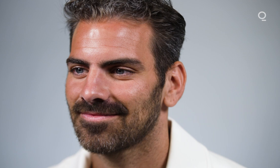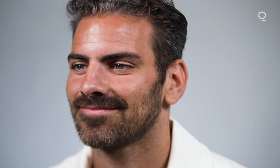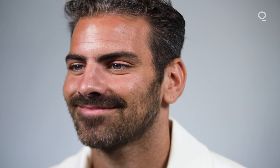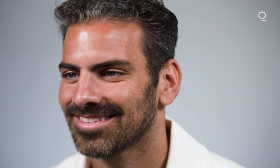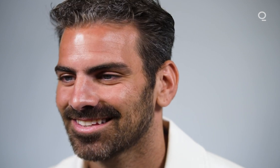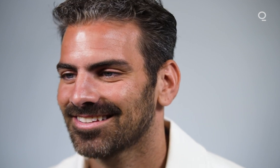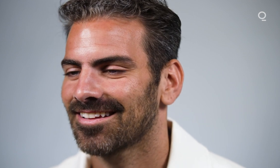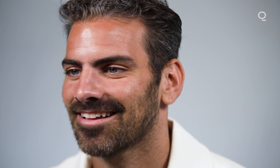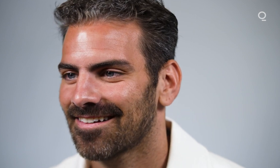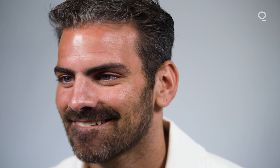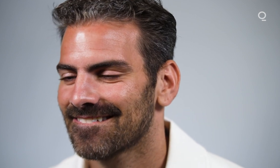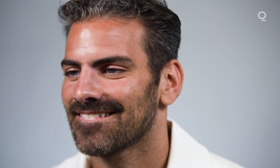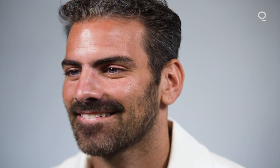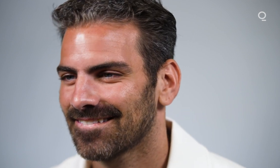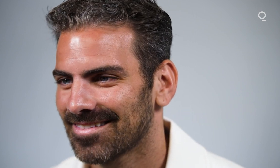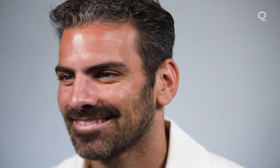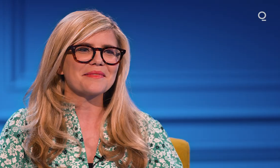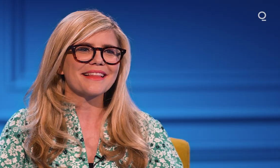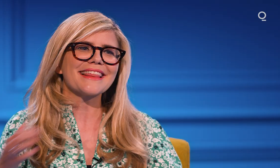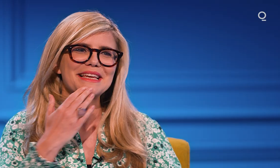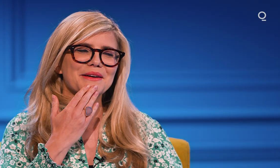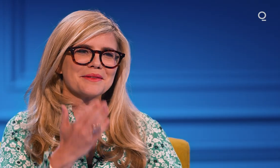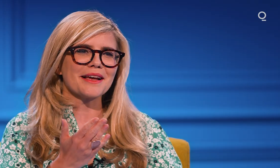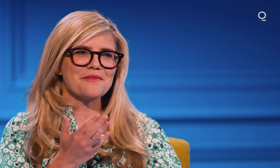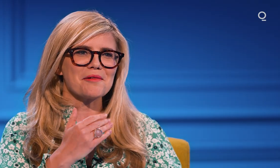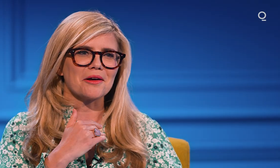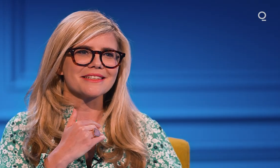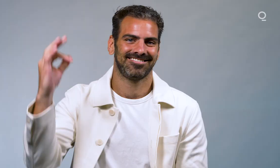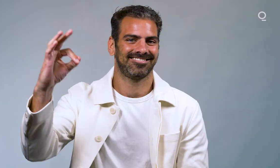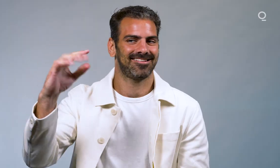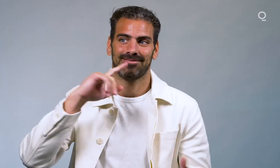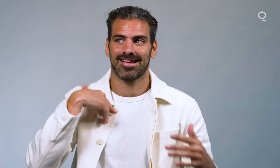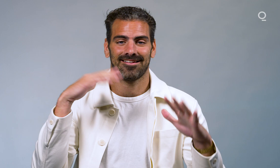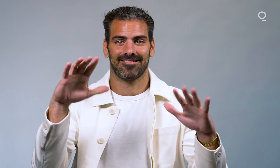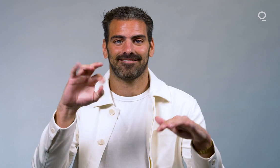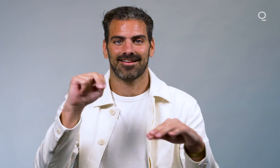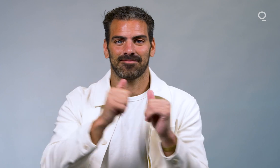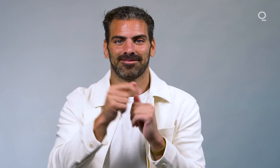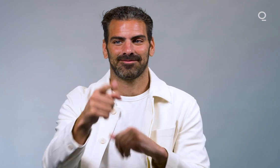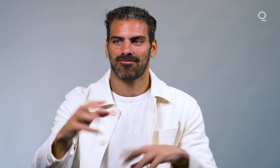It's lovely to talk to you and thank you. Thank you very much. It's been a real pleasure. Thank you so much.